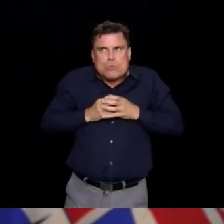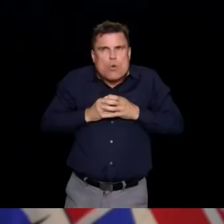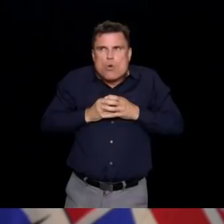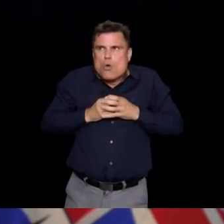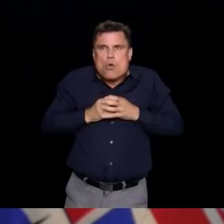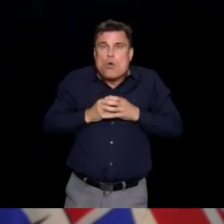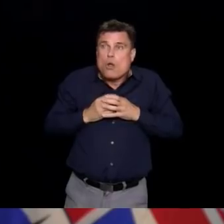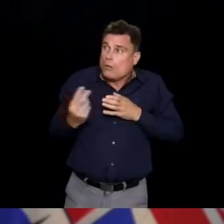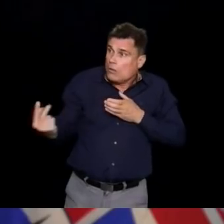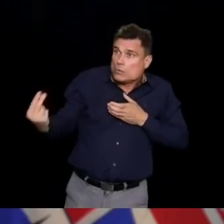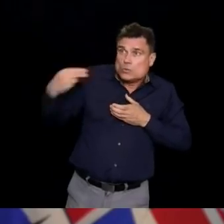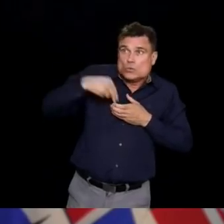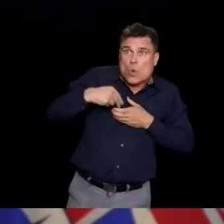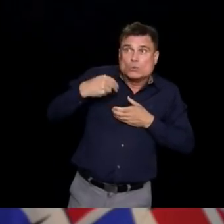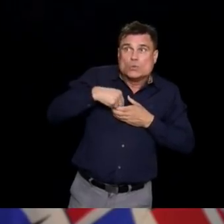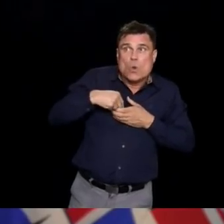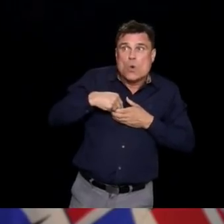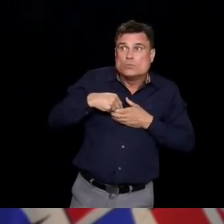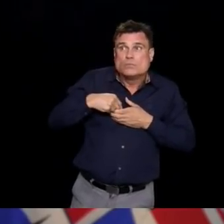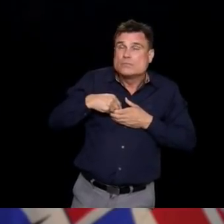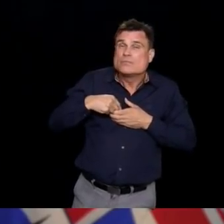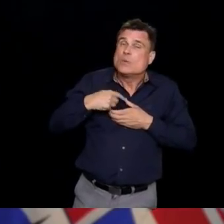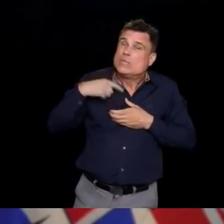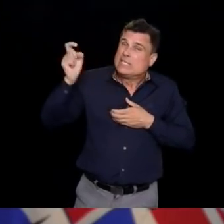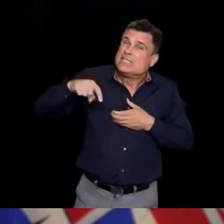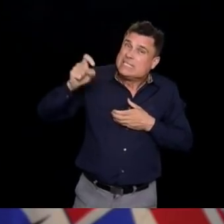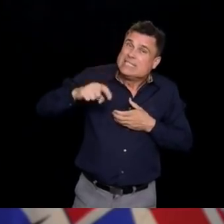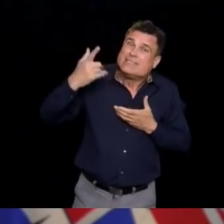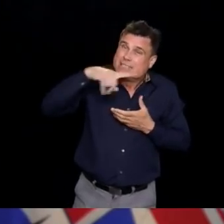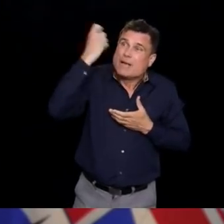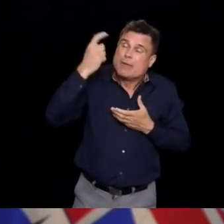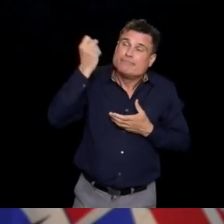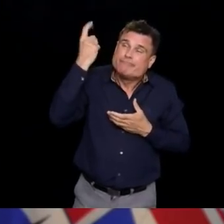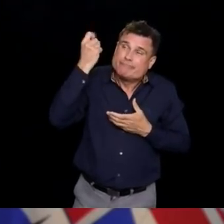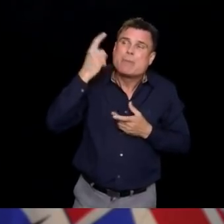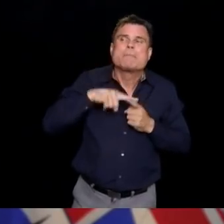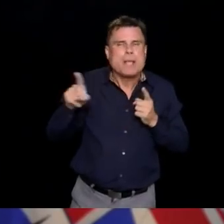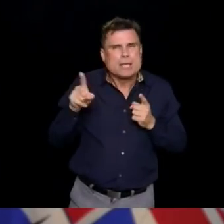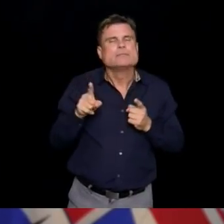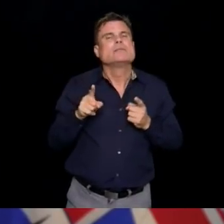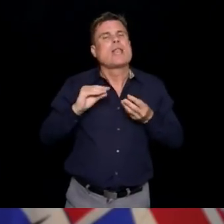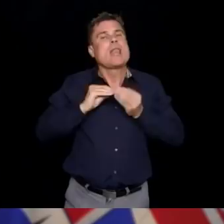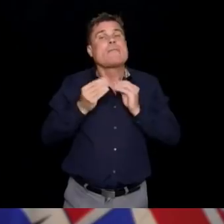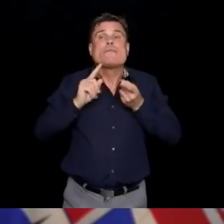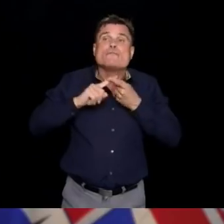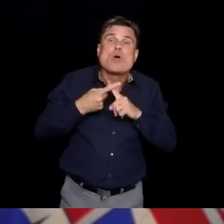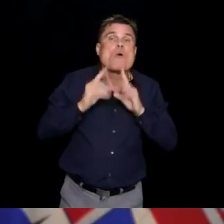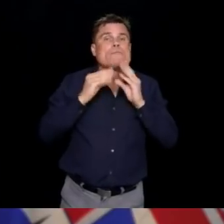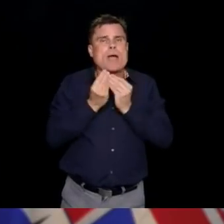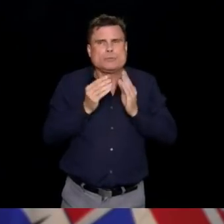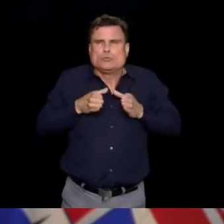not in your close contacts, which we do when we are out in the summer, make sure that there is small numbers